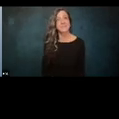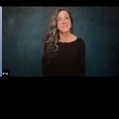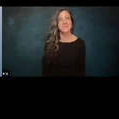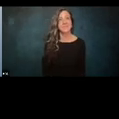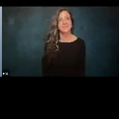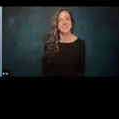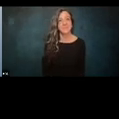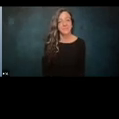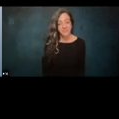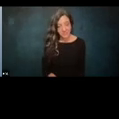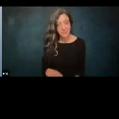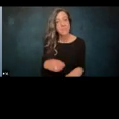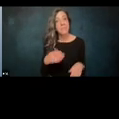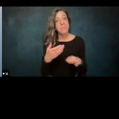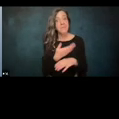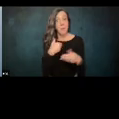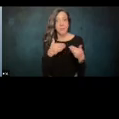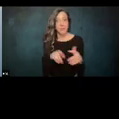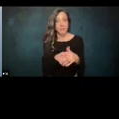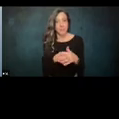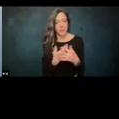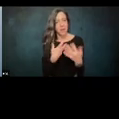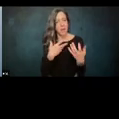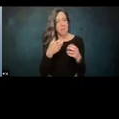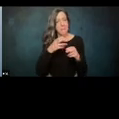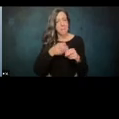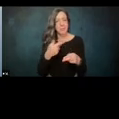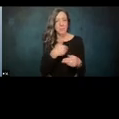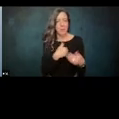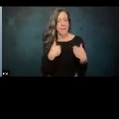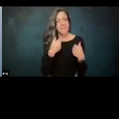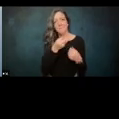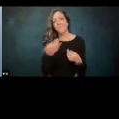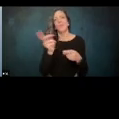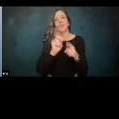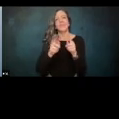As we get started, I want to point out that we have a few language options for this session.